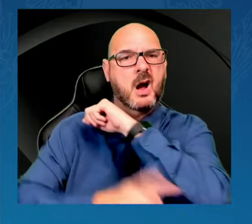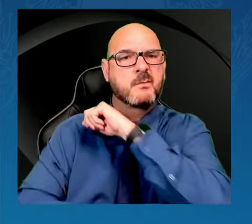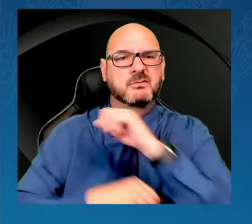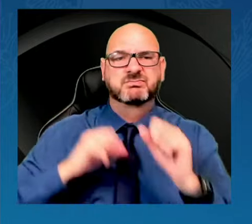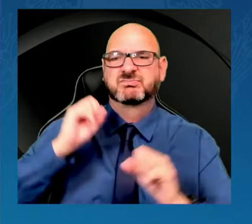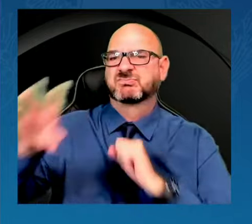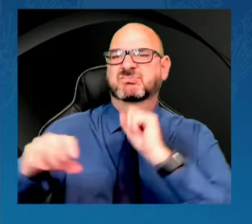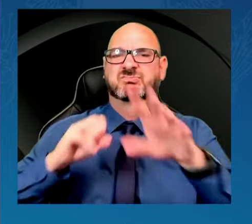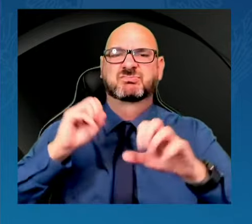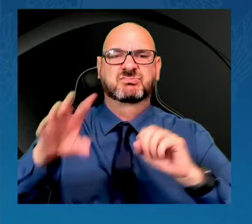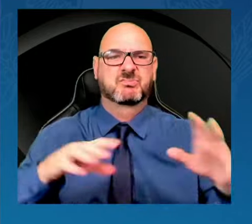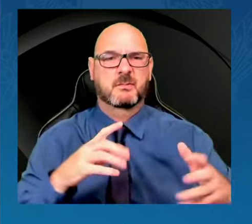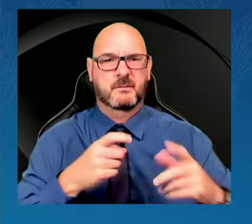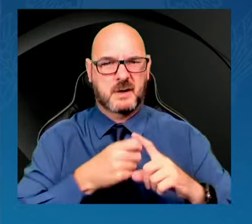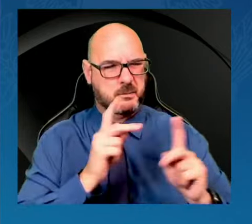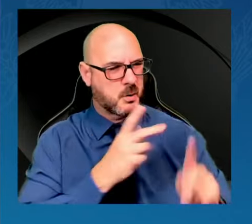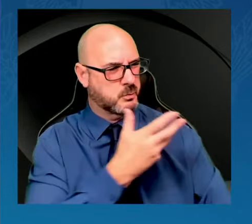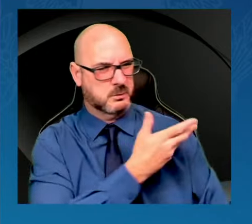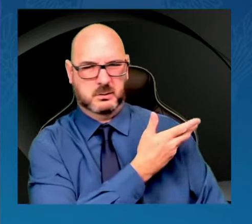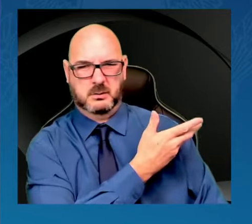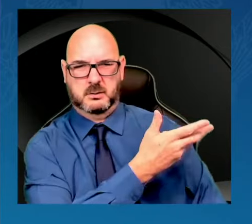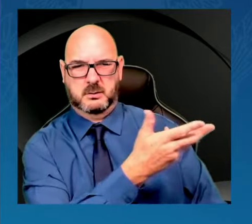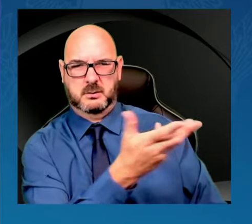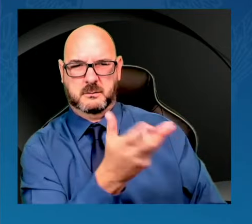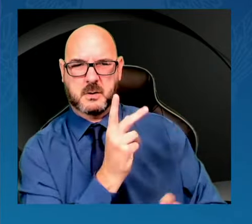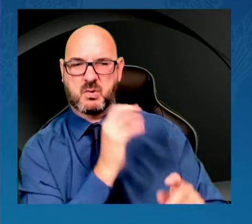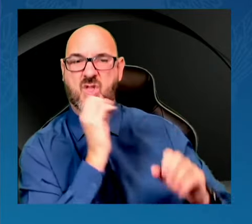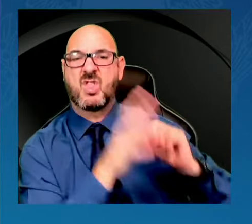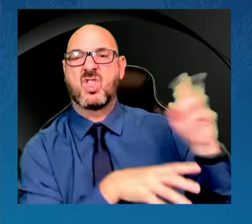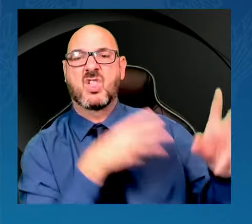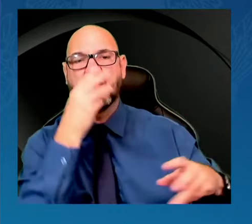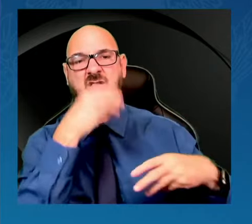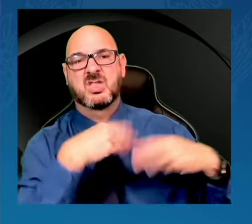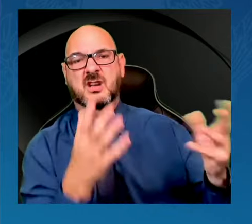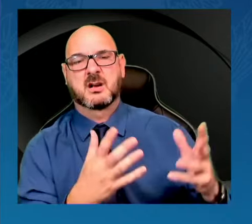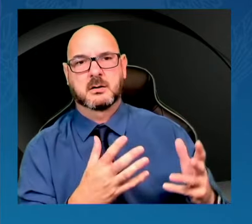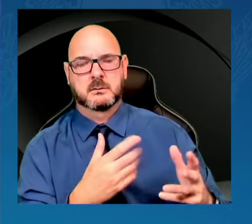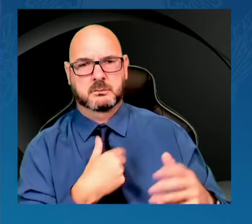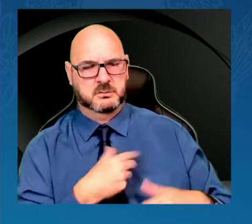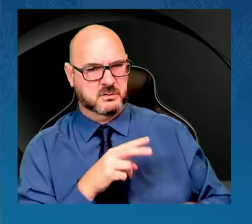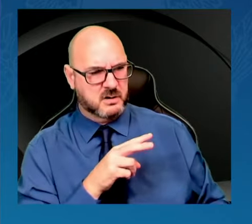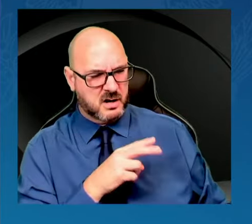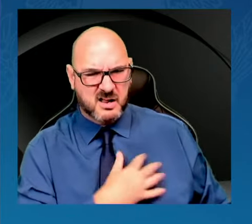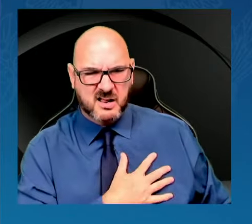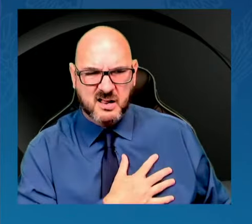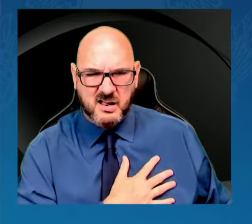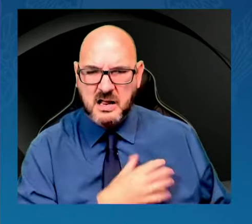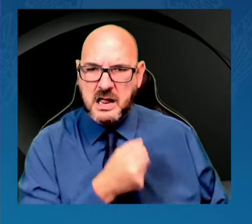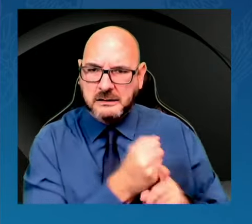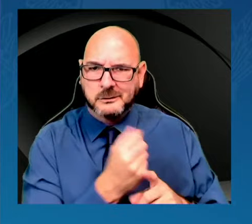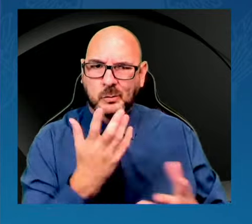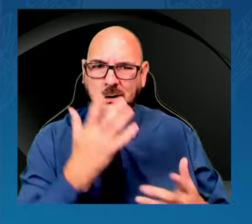And there were high rates of asthma and health outcomes. And so I took that on. I took it on from the perspective of saying